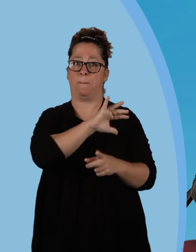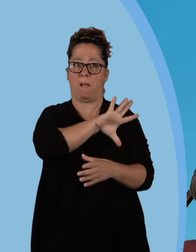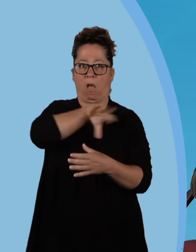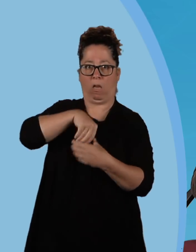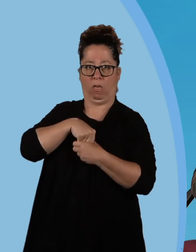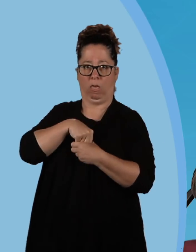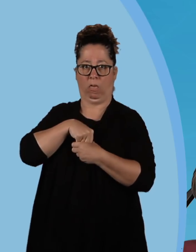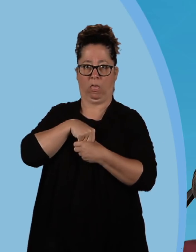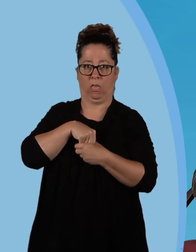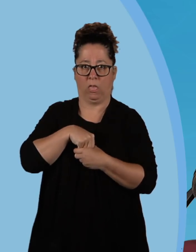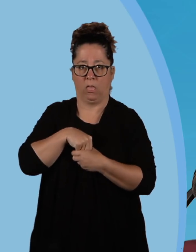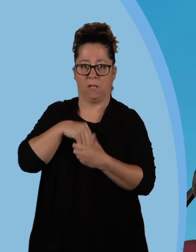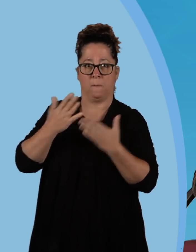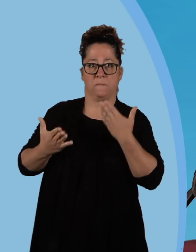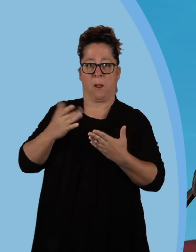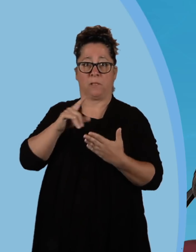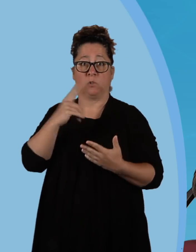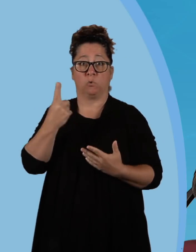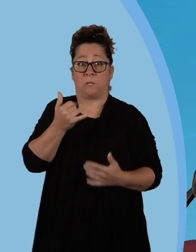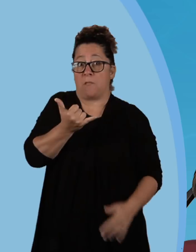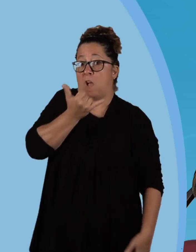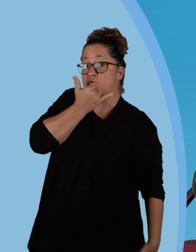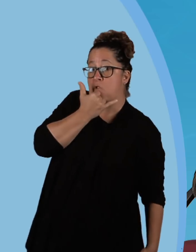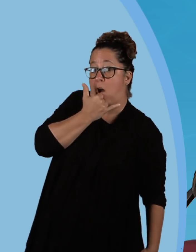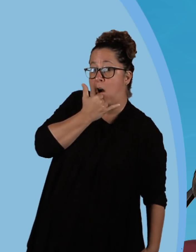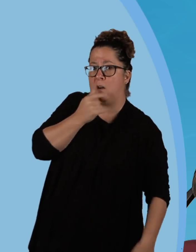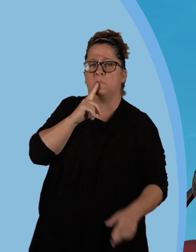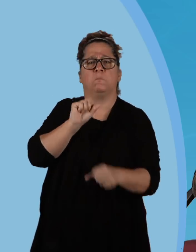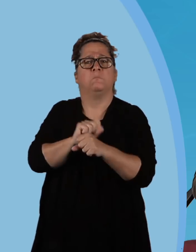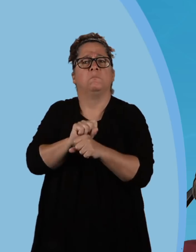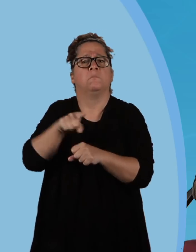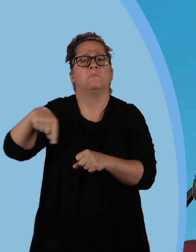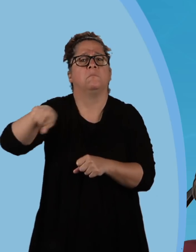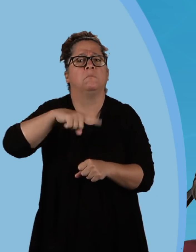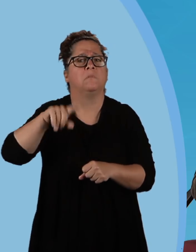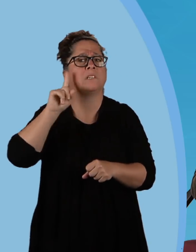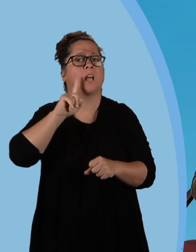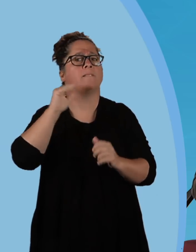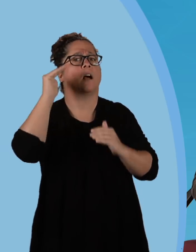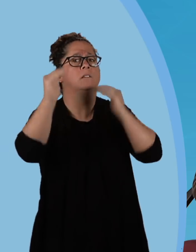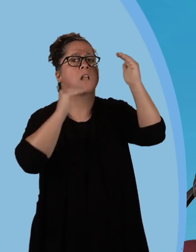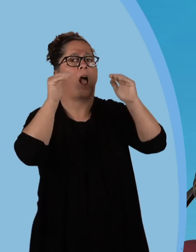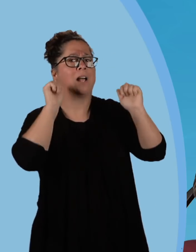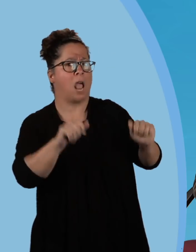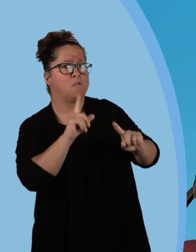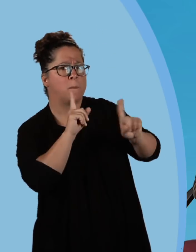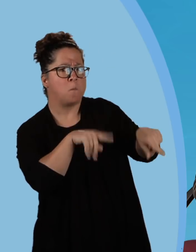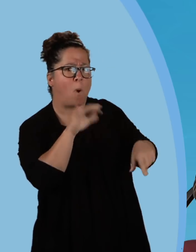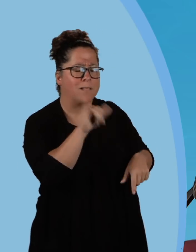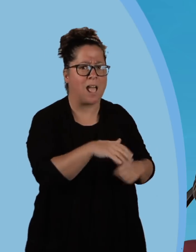they might internalize it and think that they're doing something wrong when in reality even deaf adults report that this is